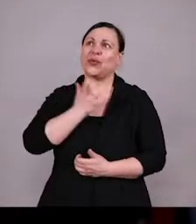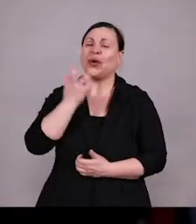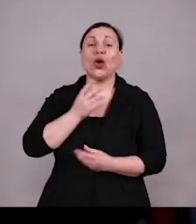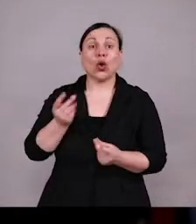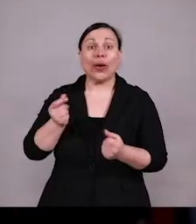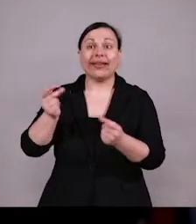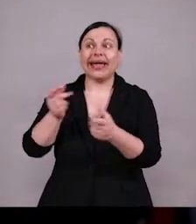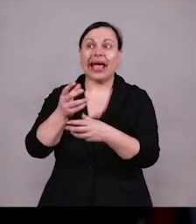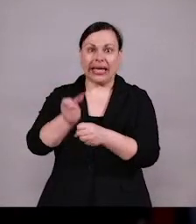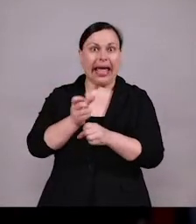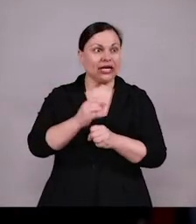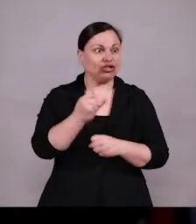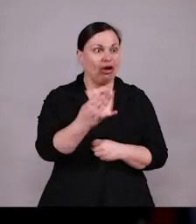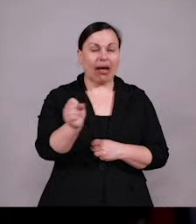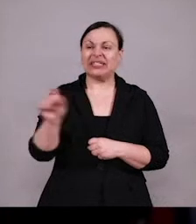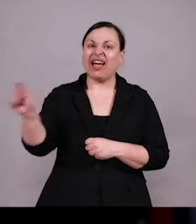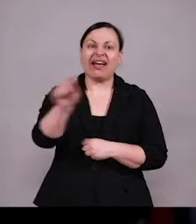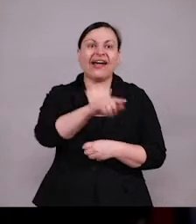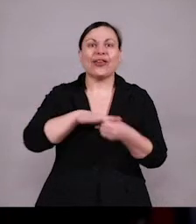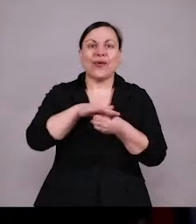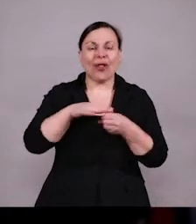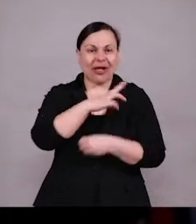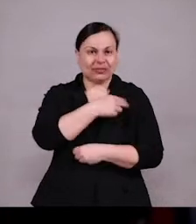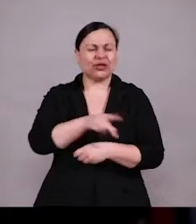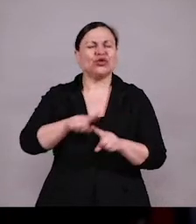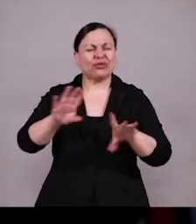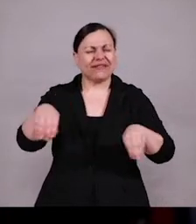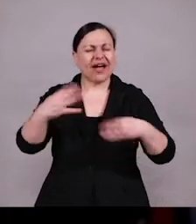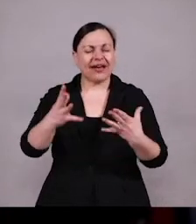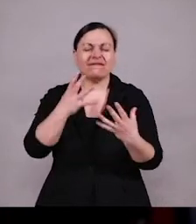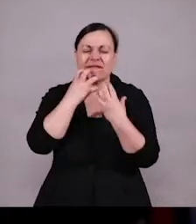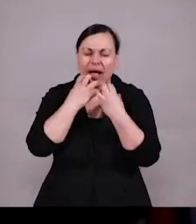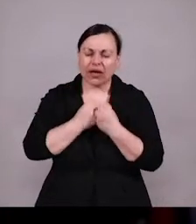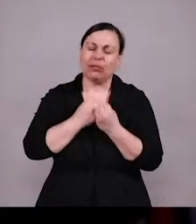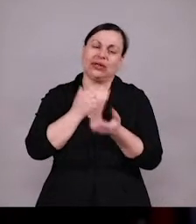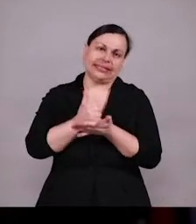and are quickly obtaining employment at local hospitals to provide valuable assistance in